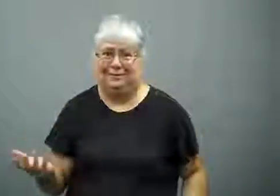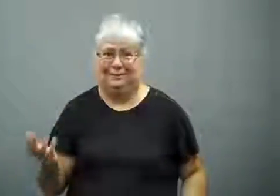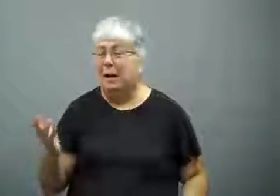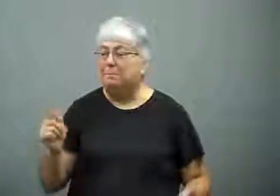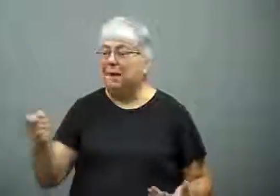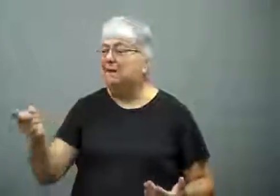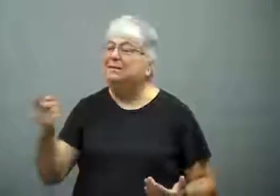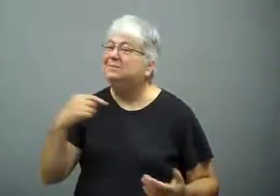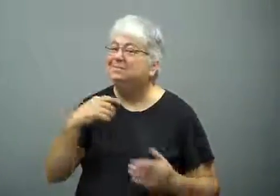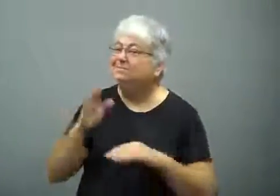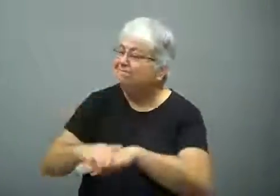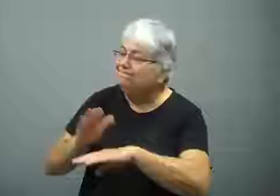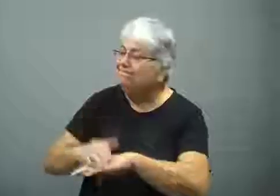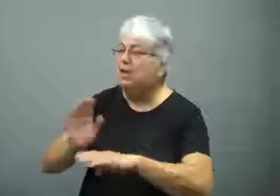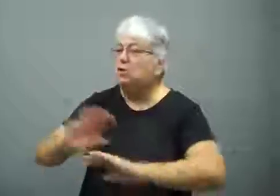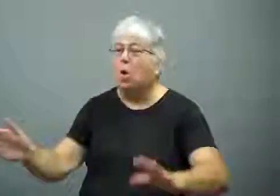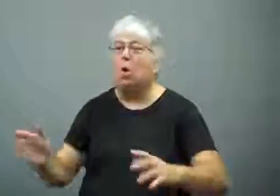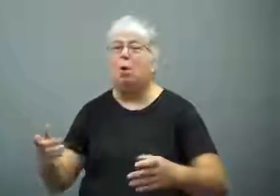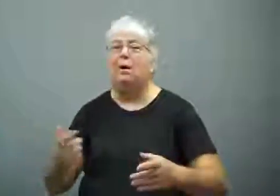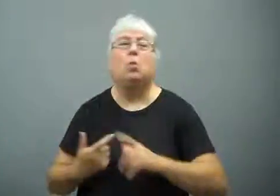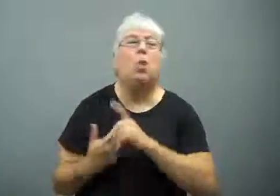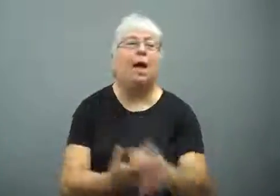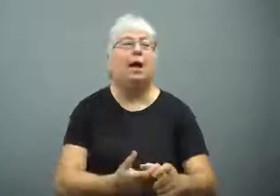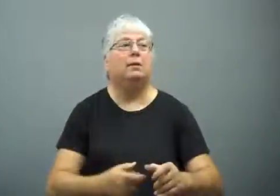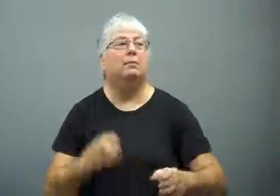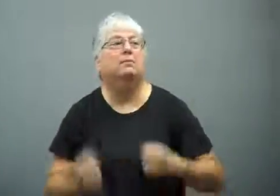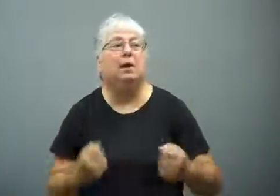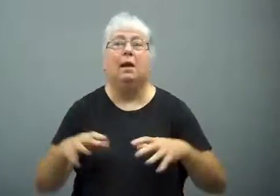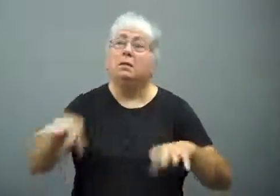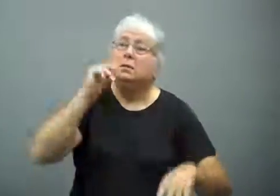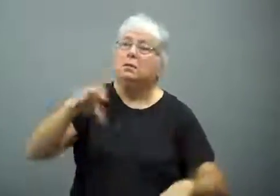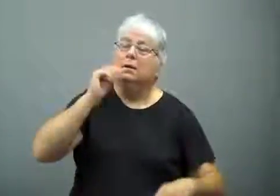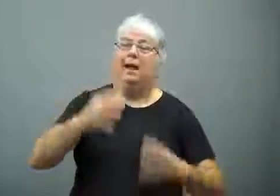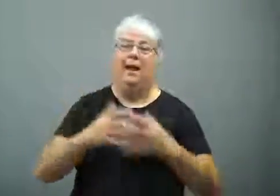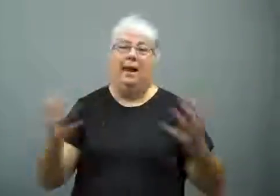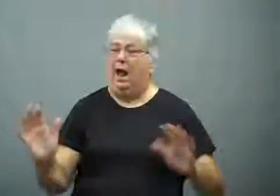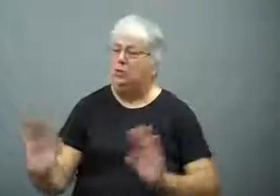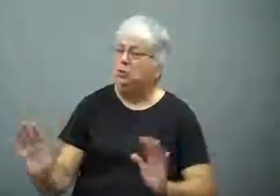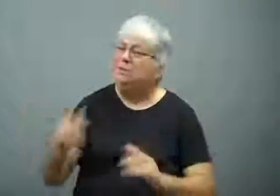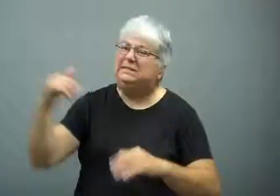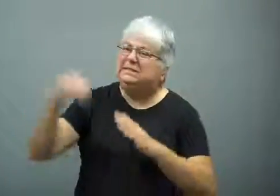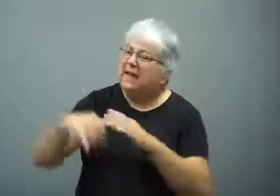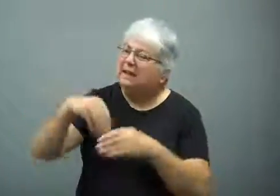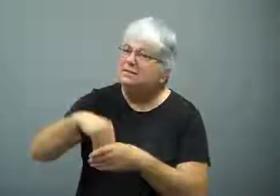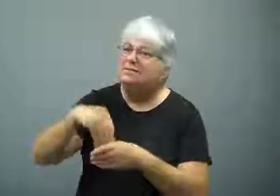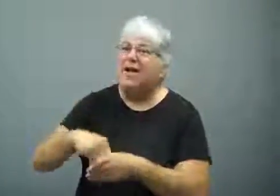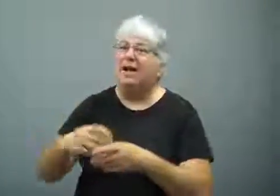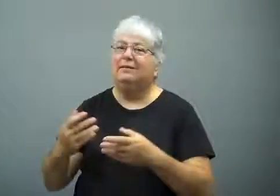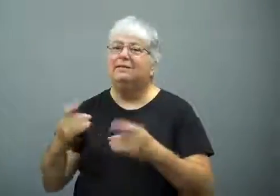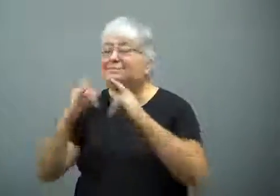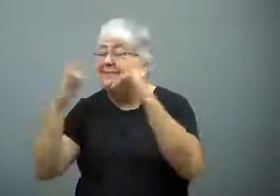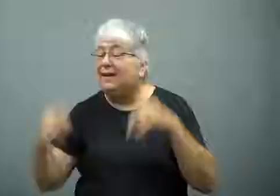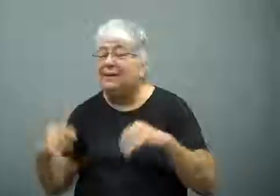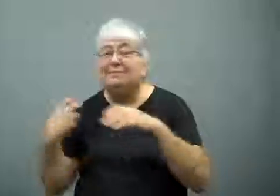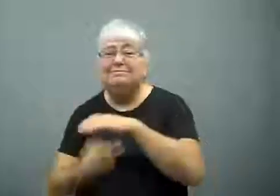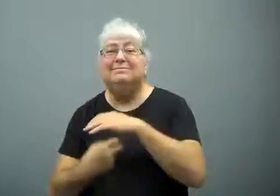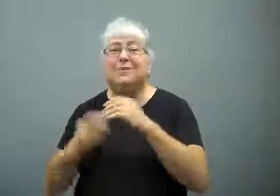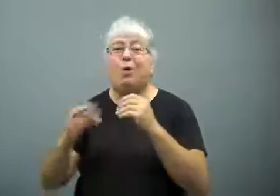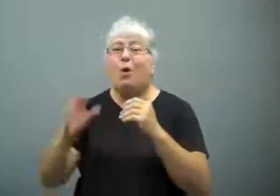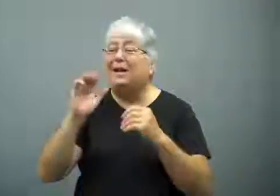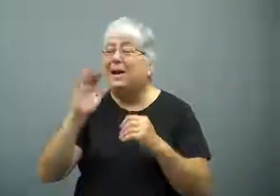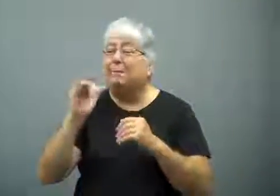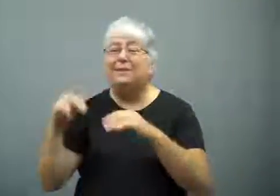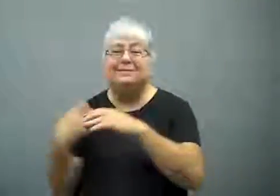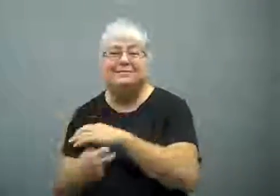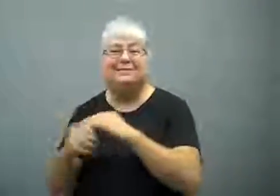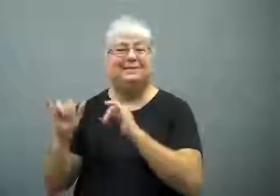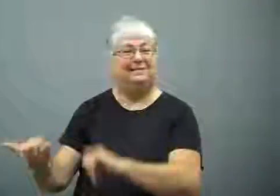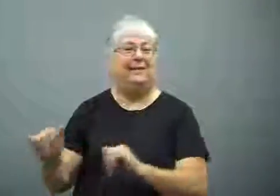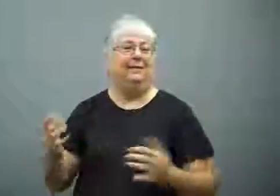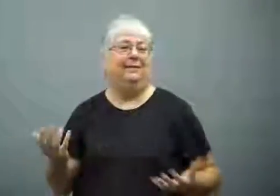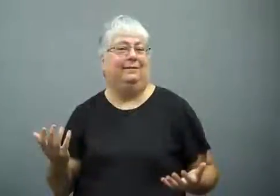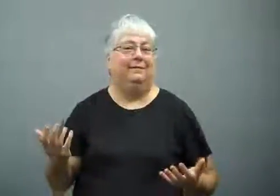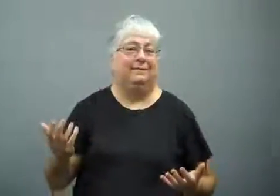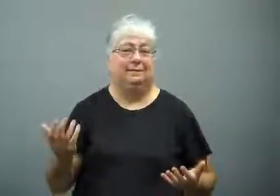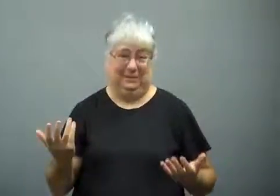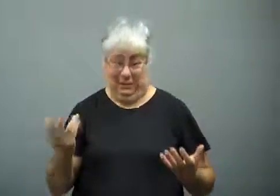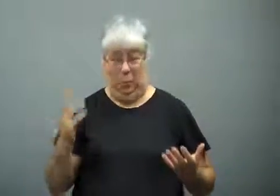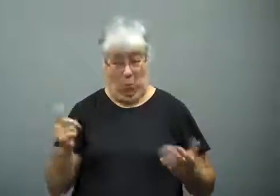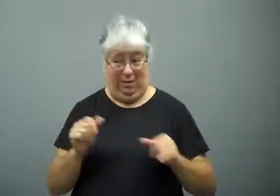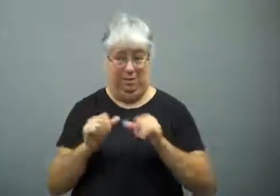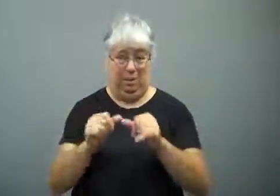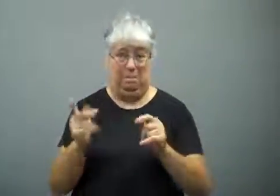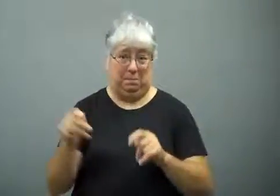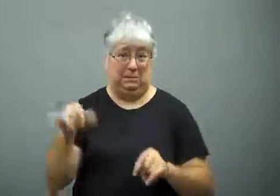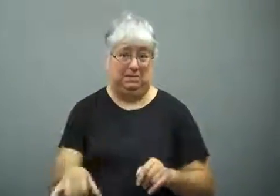People were advised not to do strenuous activity so as not to breathe in too much.